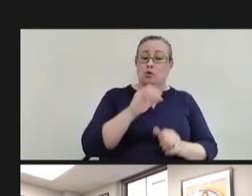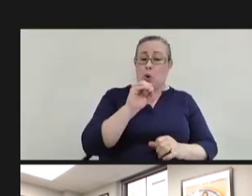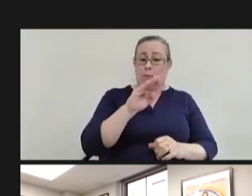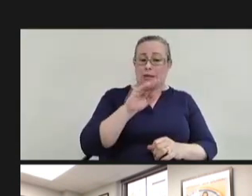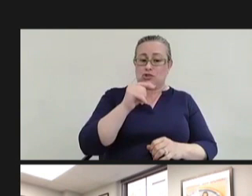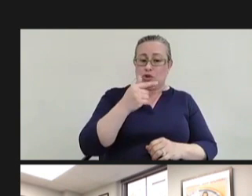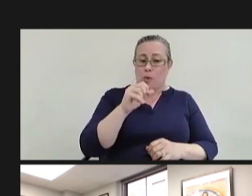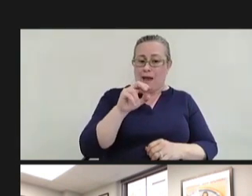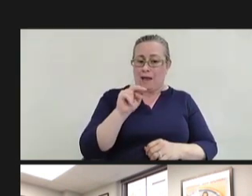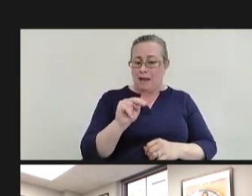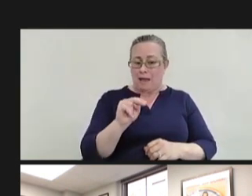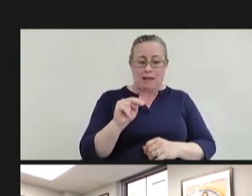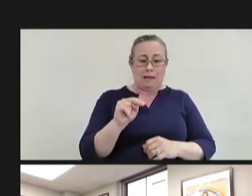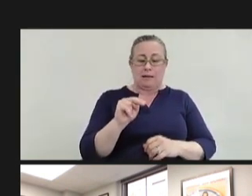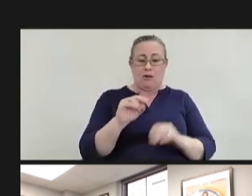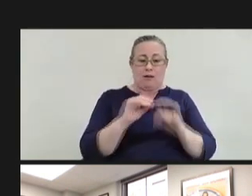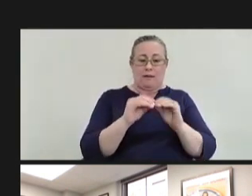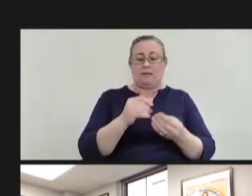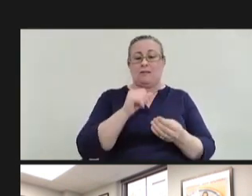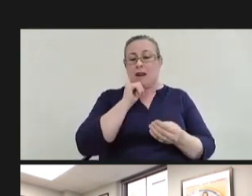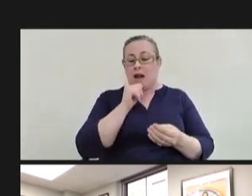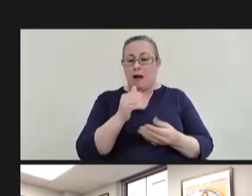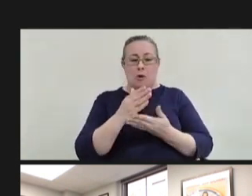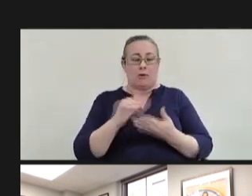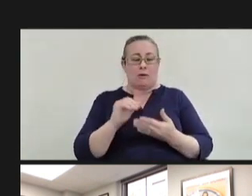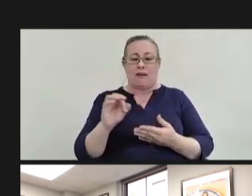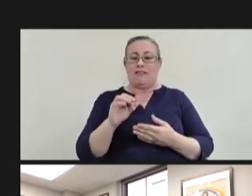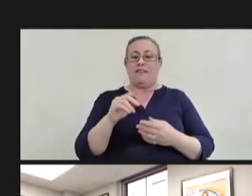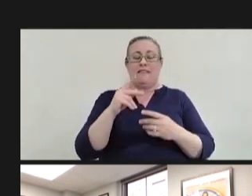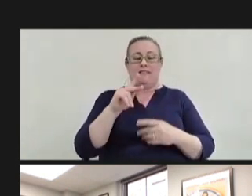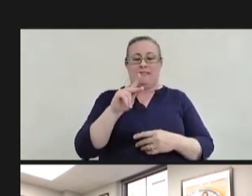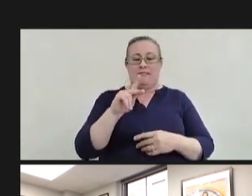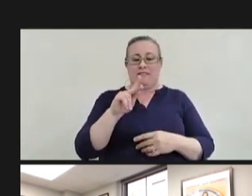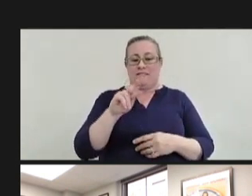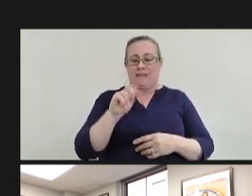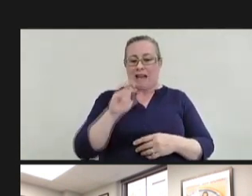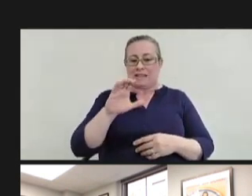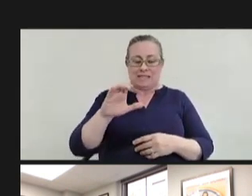part of vaccines for children to give those vaccines for anyone less than 18 because of